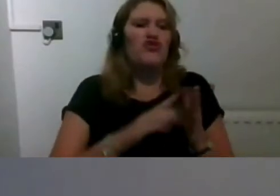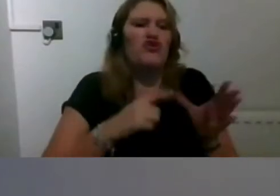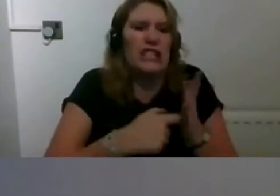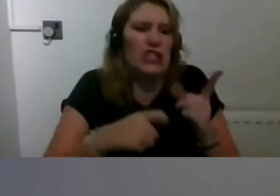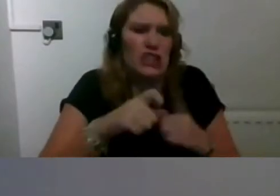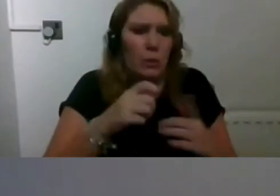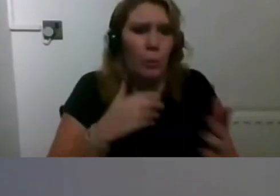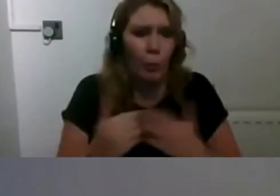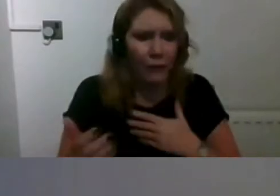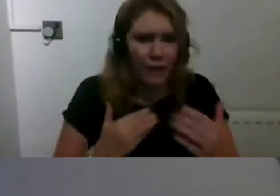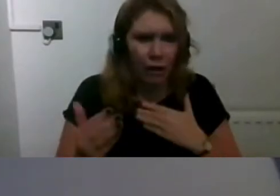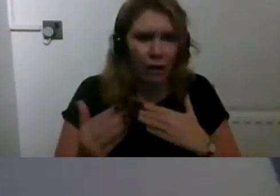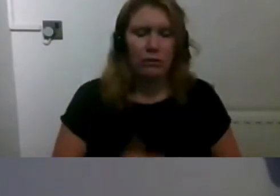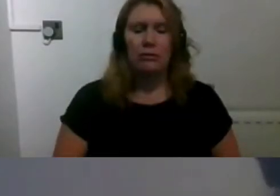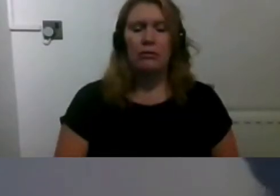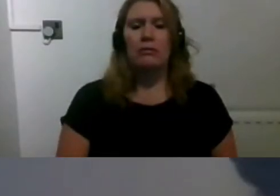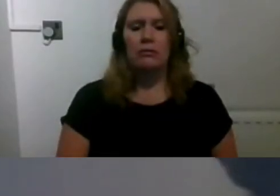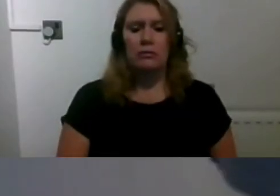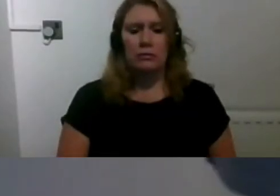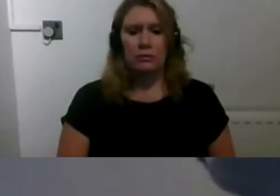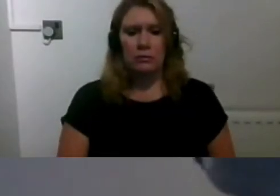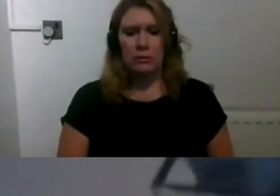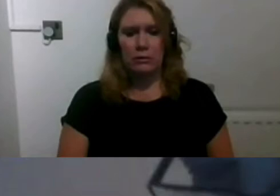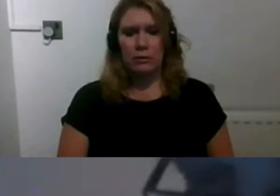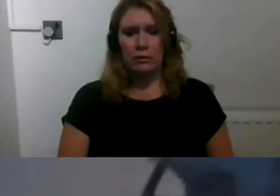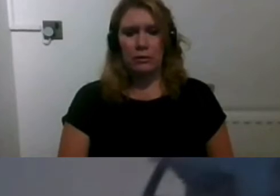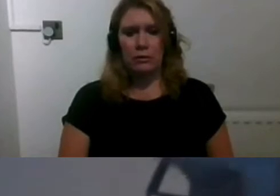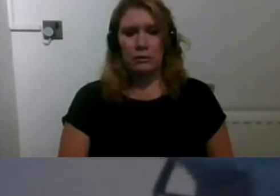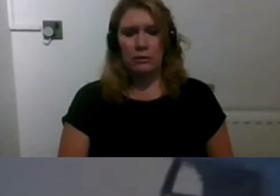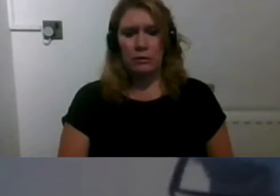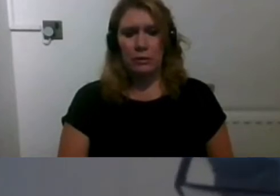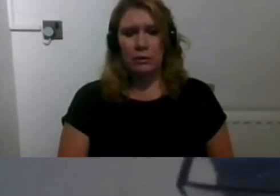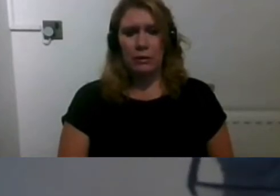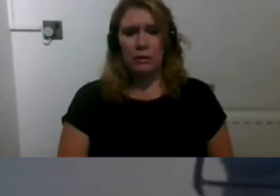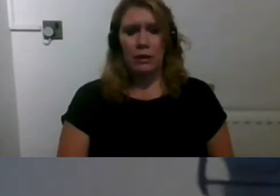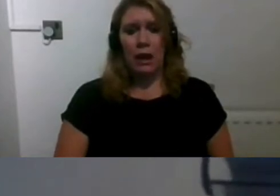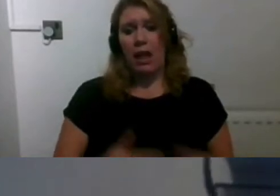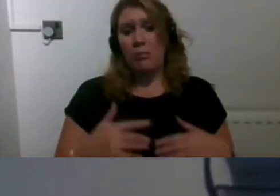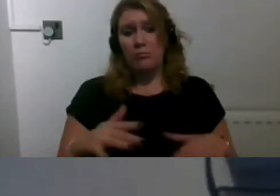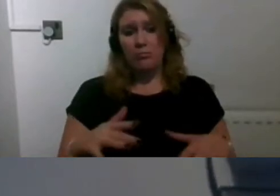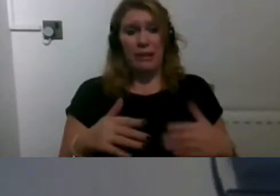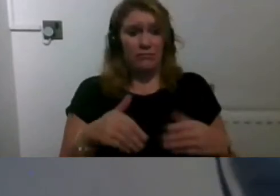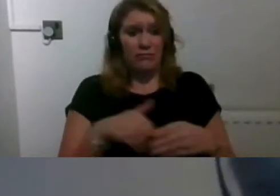have been acting as a ocially engaged poet